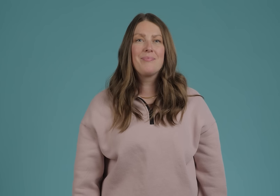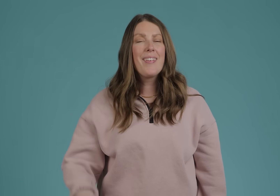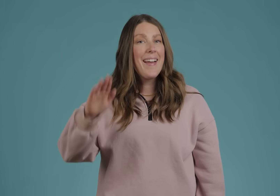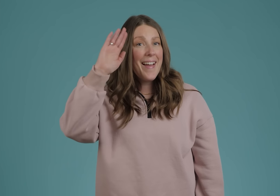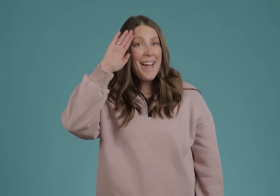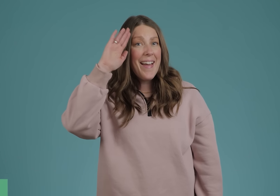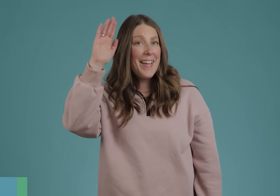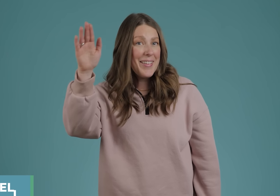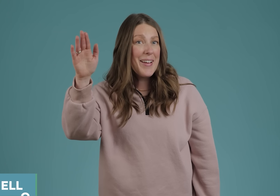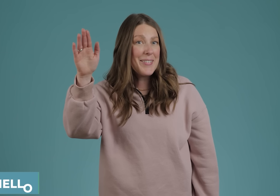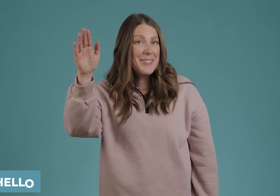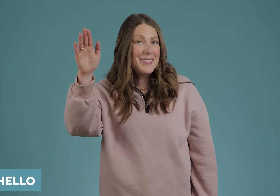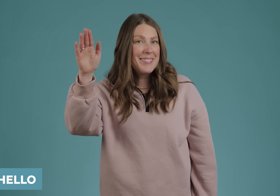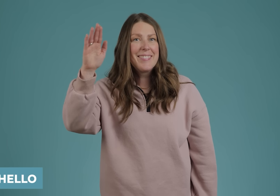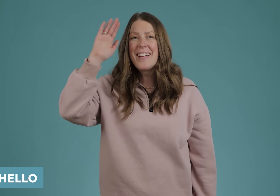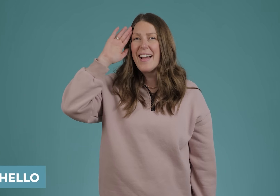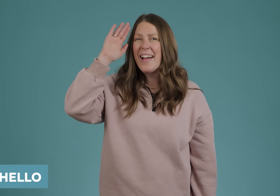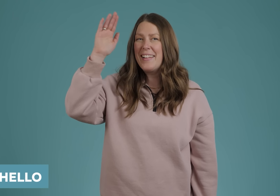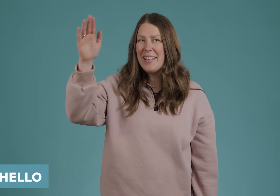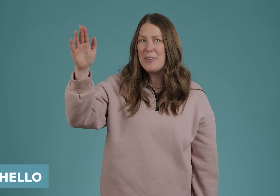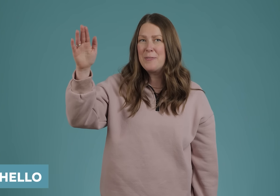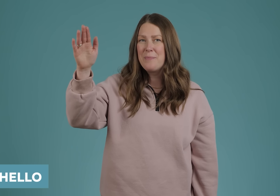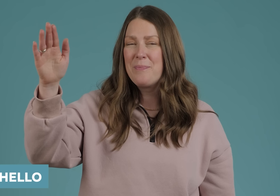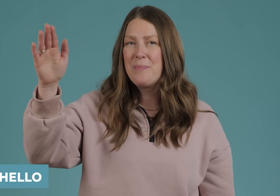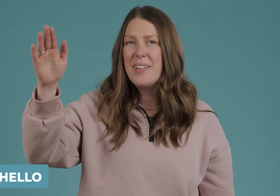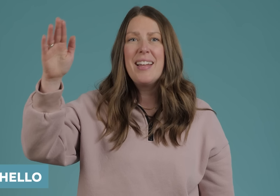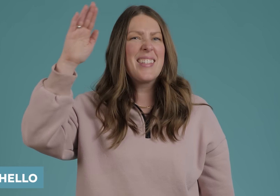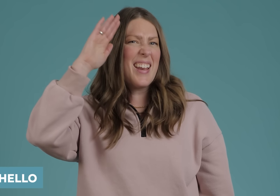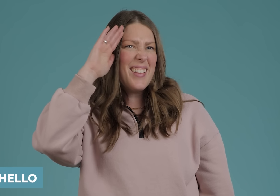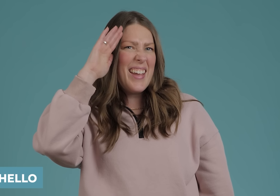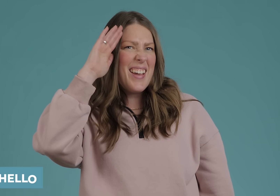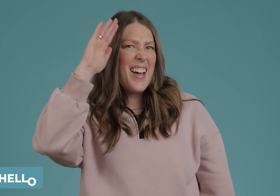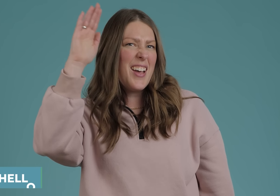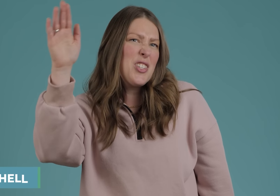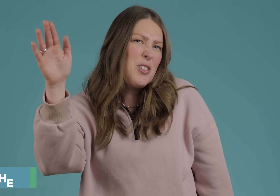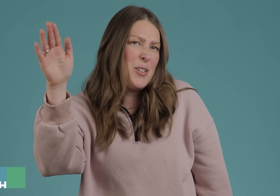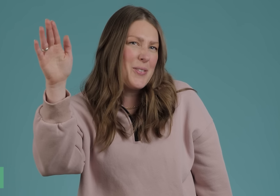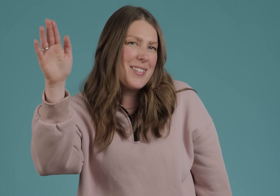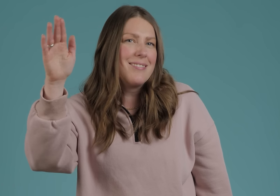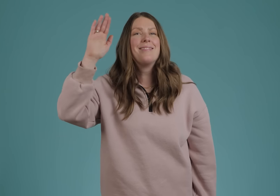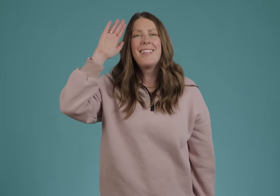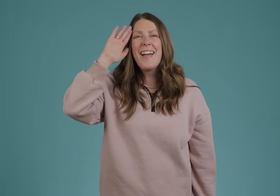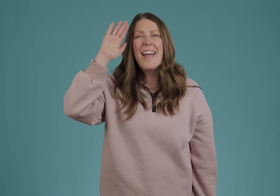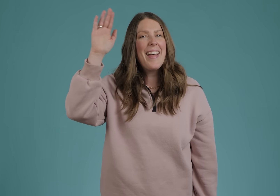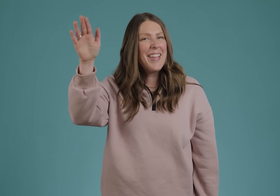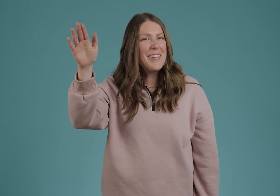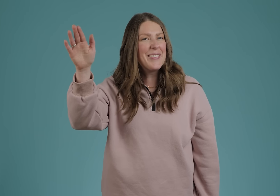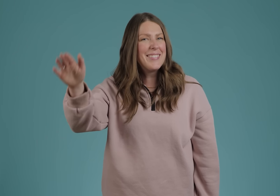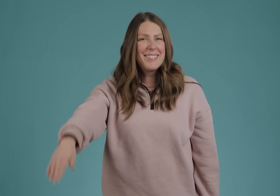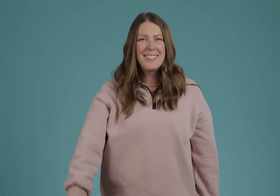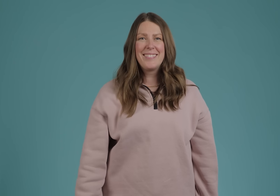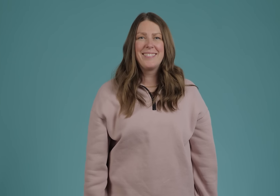Hello It's kind of like a salute Hello